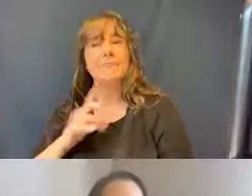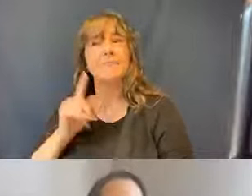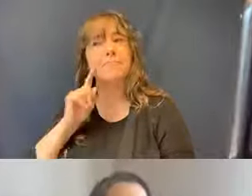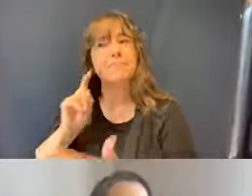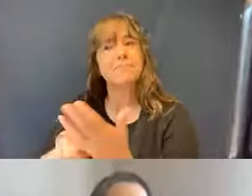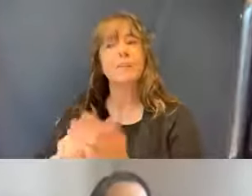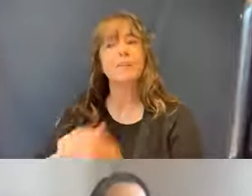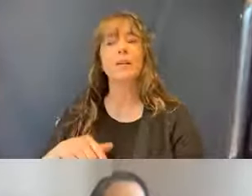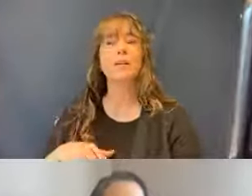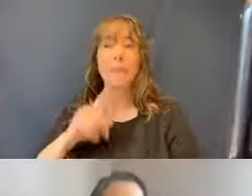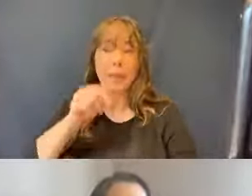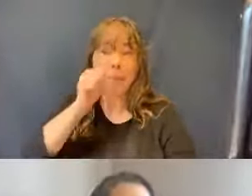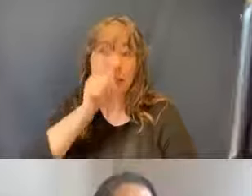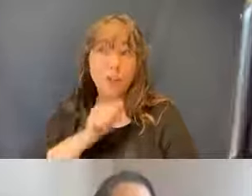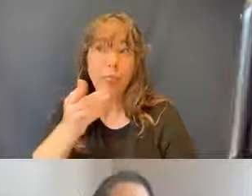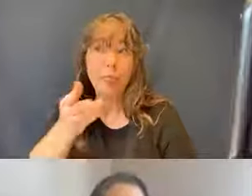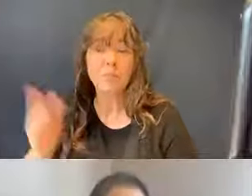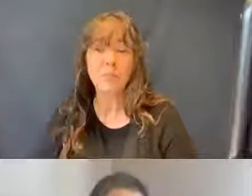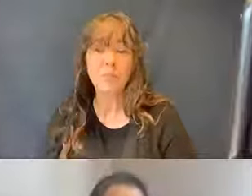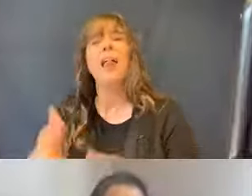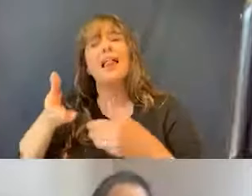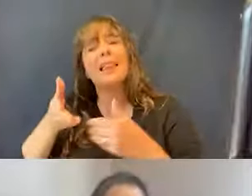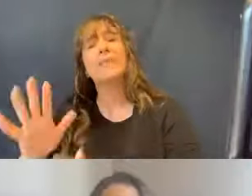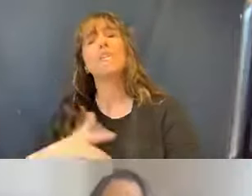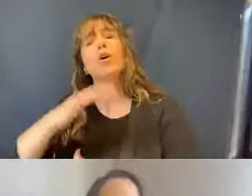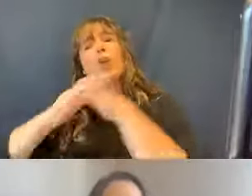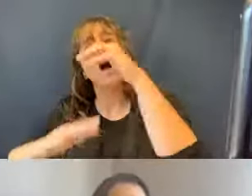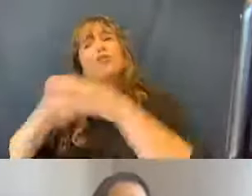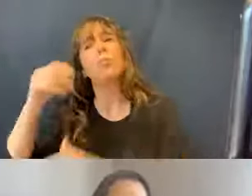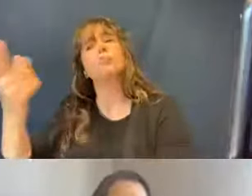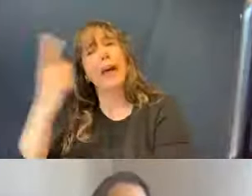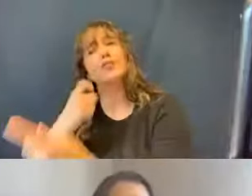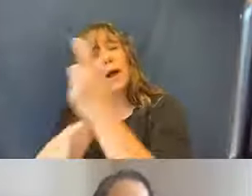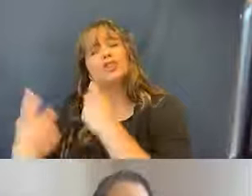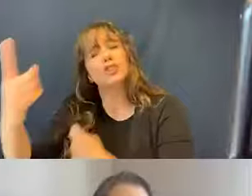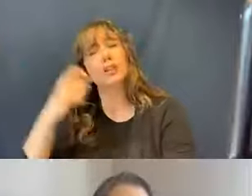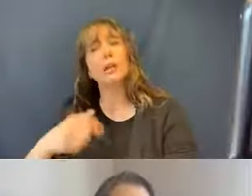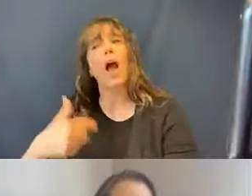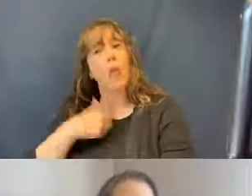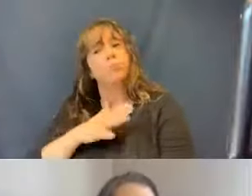they can ask you questions at your door or you are willing to make the effort extra effort